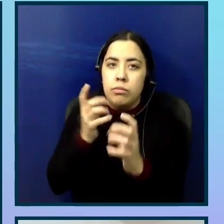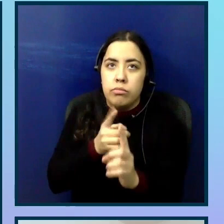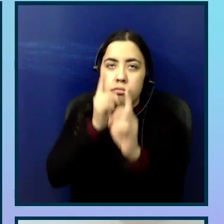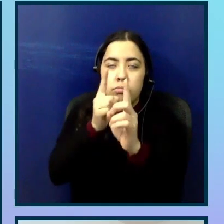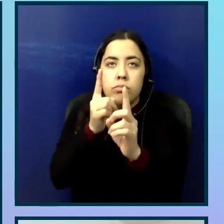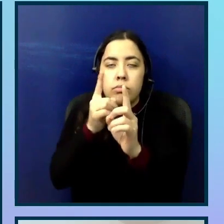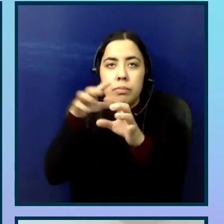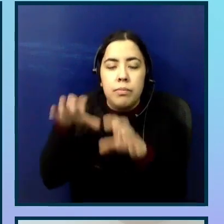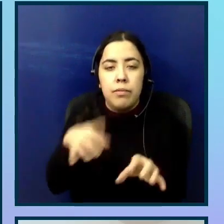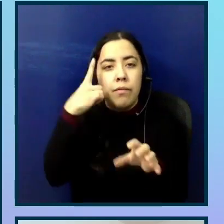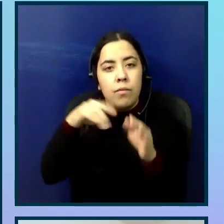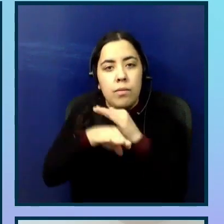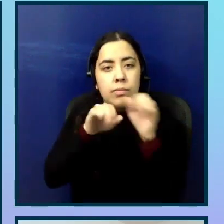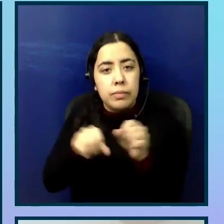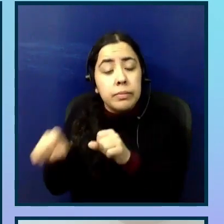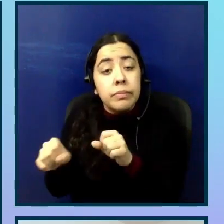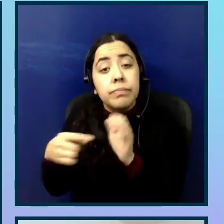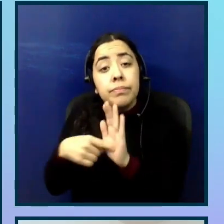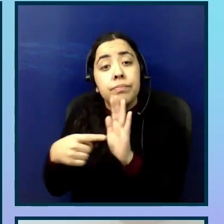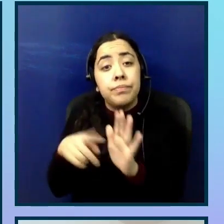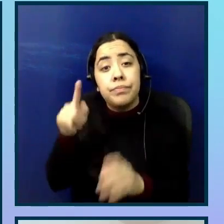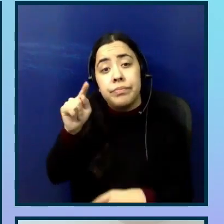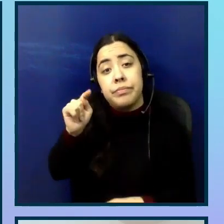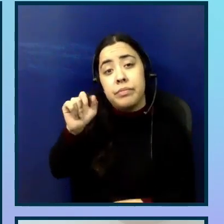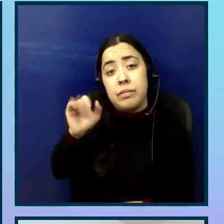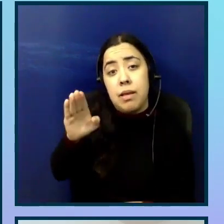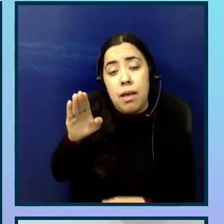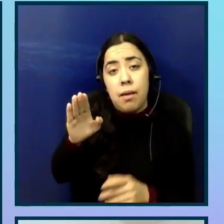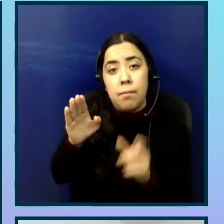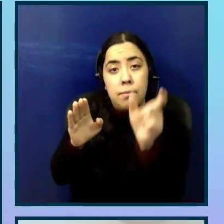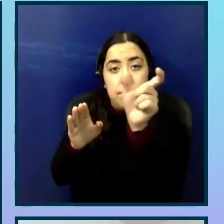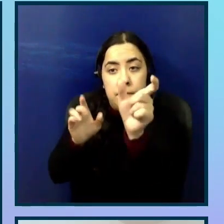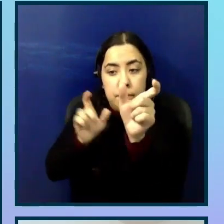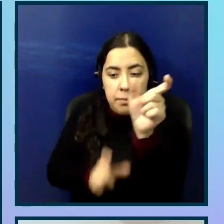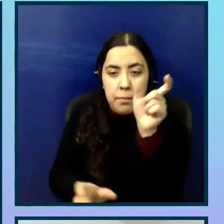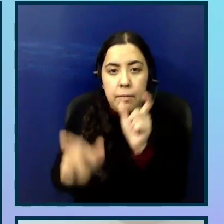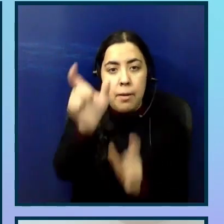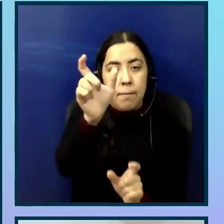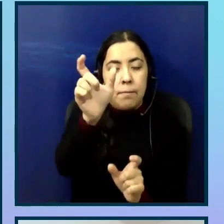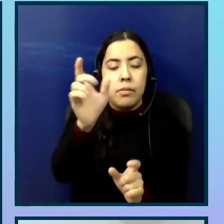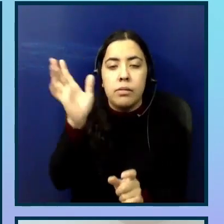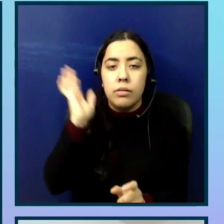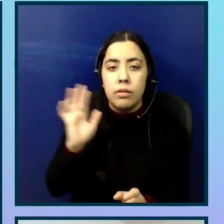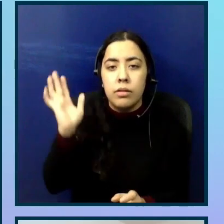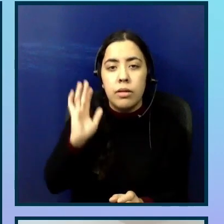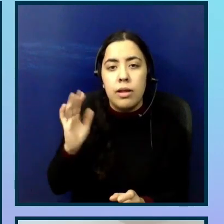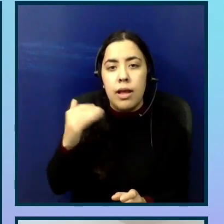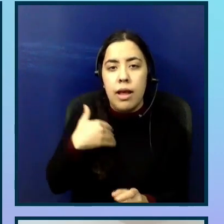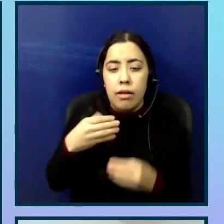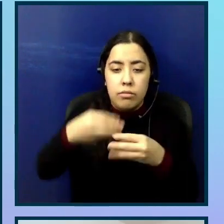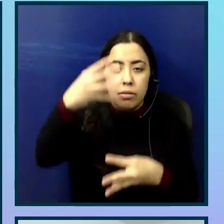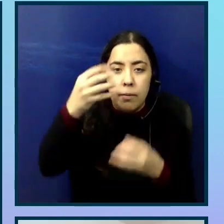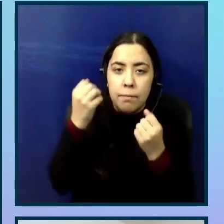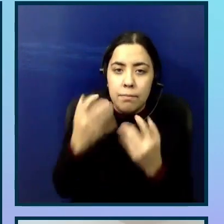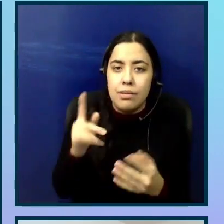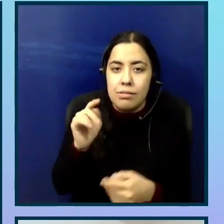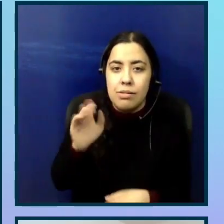So for our tab panel issue before, instead of having many different tab panels that each act their own way,